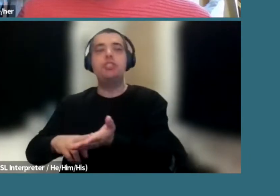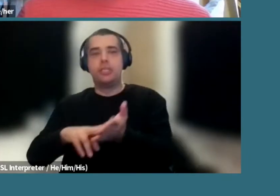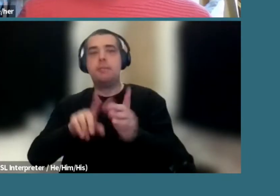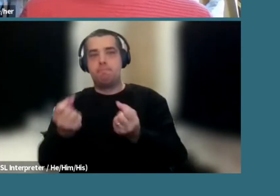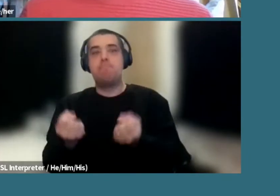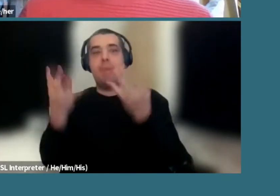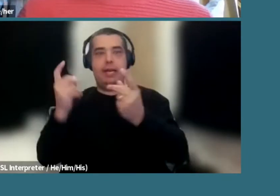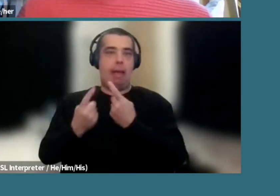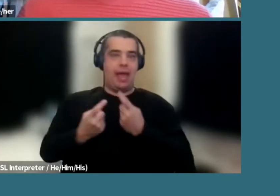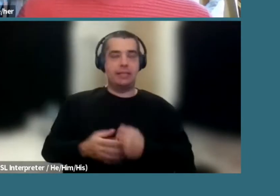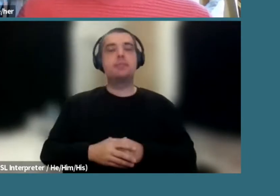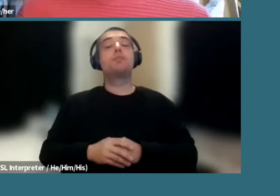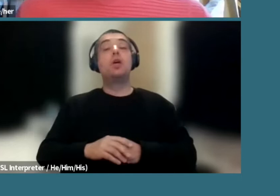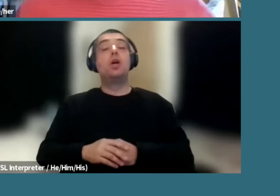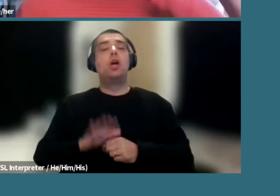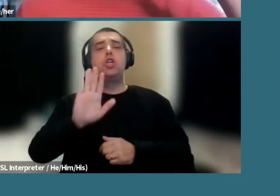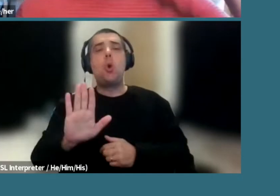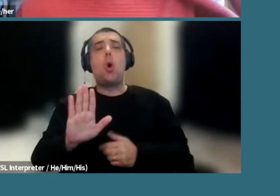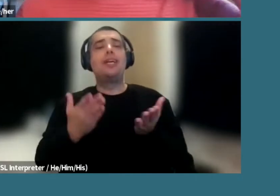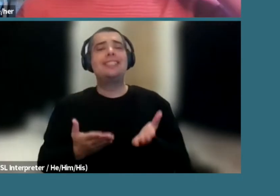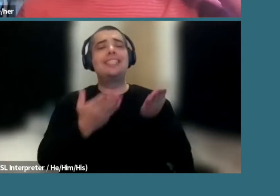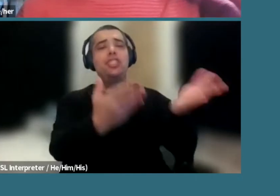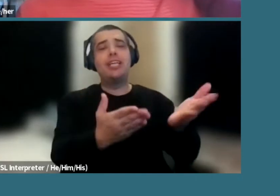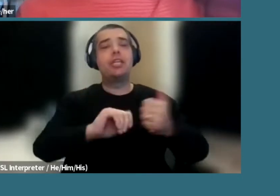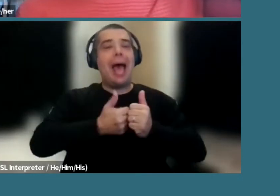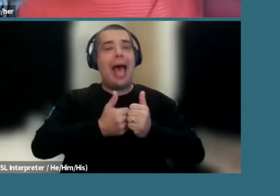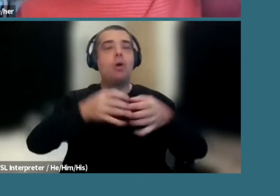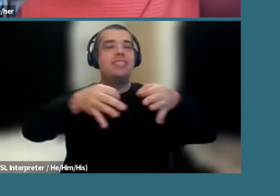What are the suggestions that you have for describing race and gender?